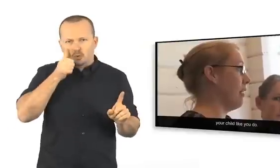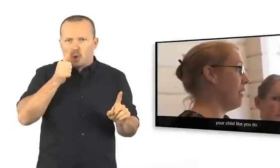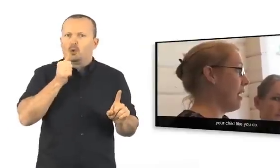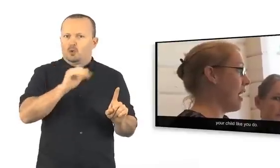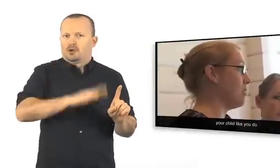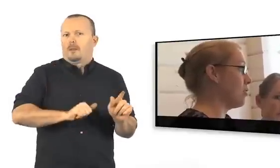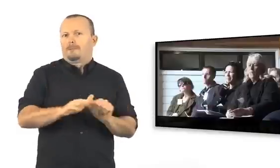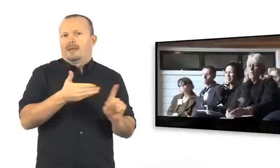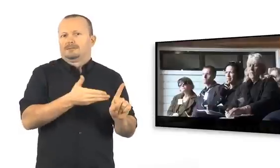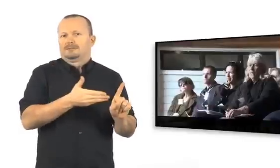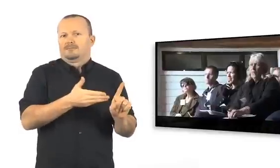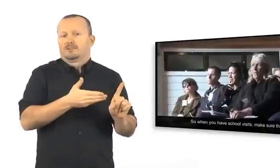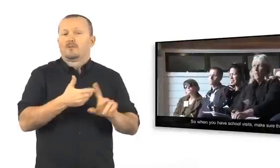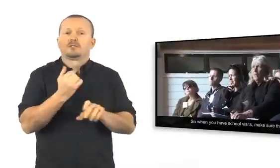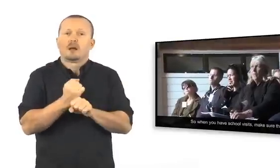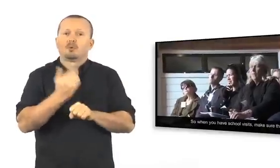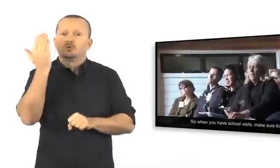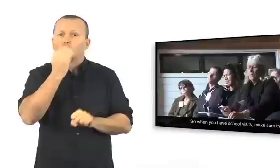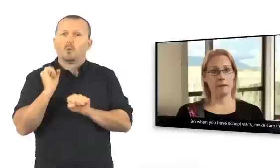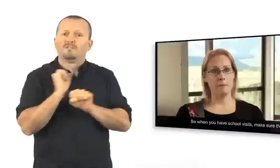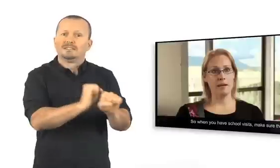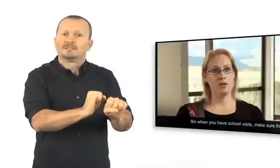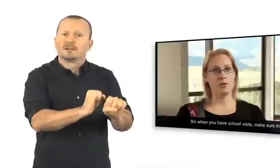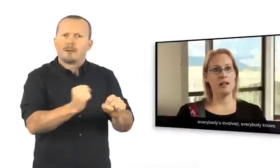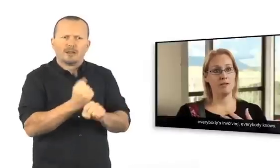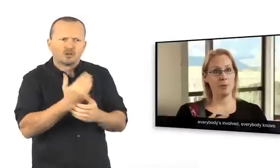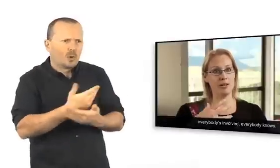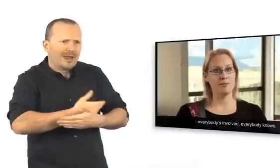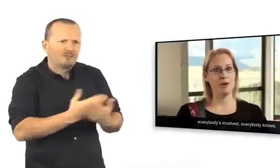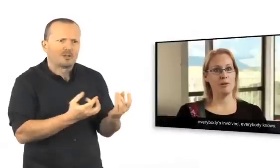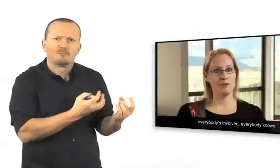your child like you do. So when you have school visits, make sure that everybody’s involved,